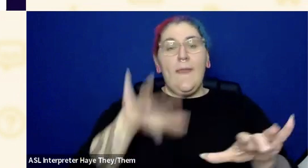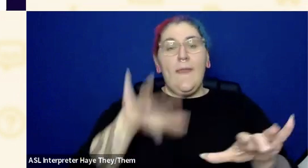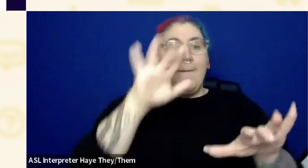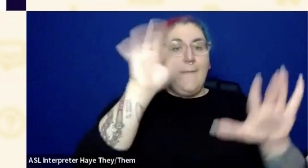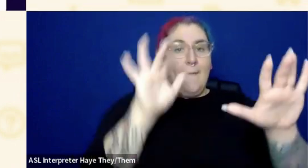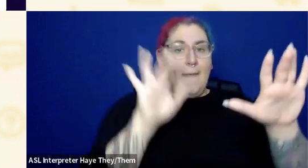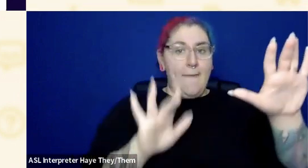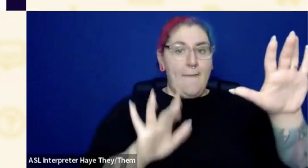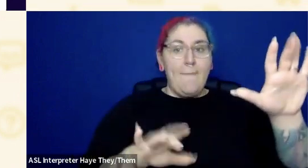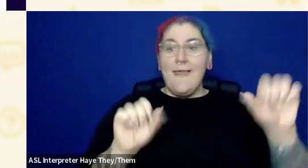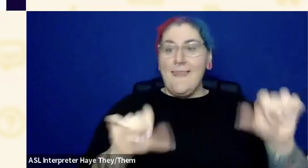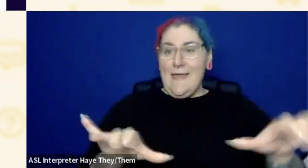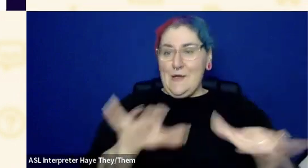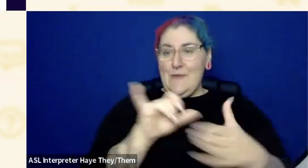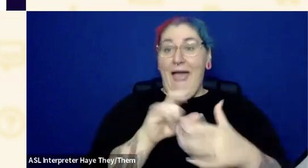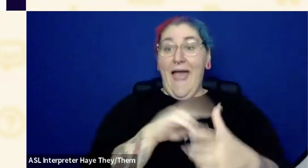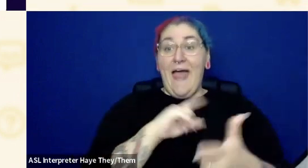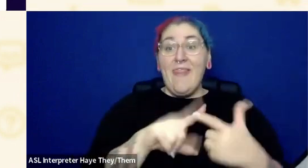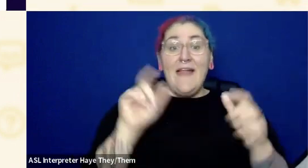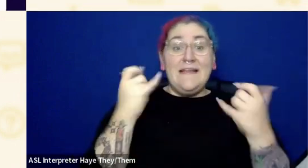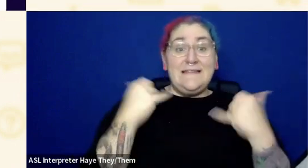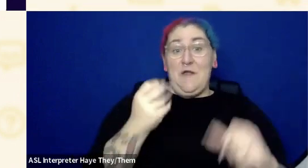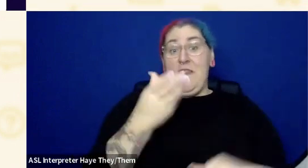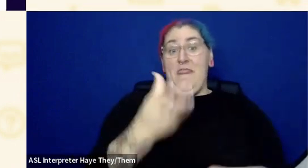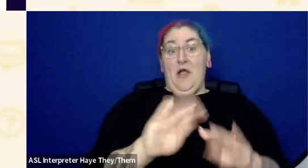So this is a much easier option for our users.